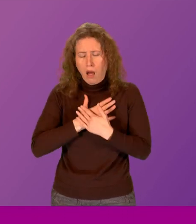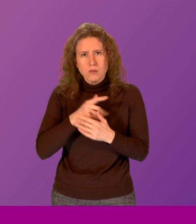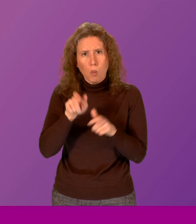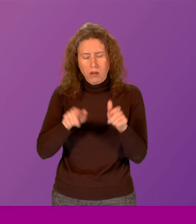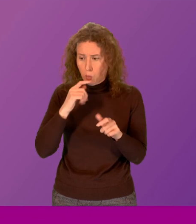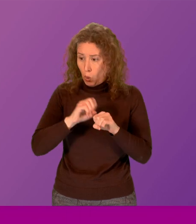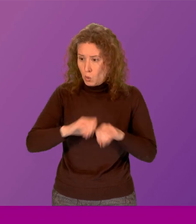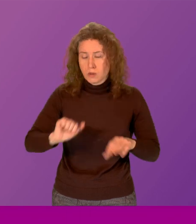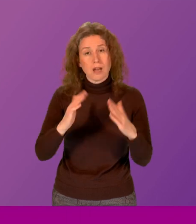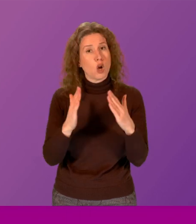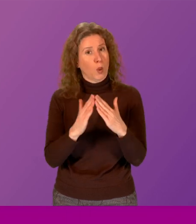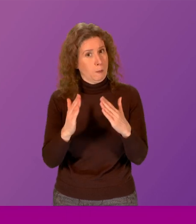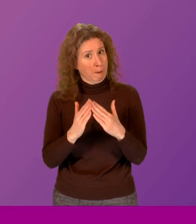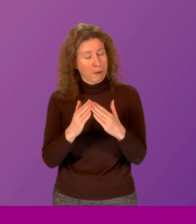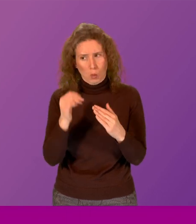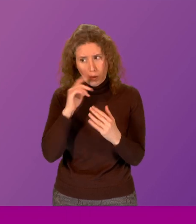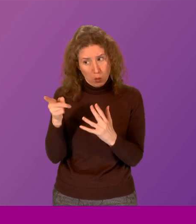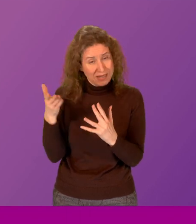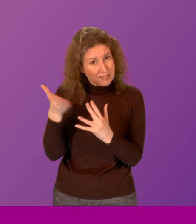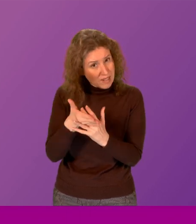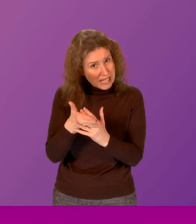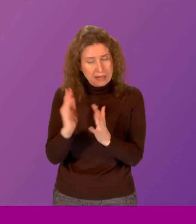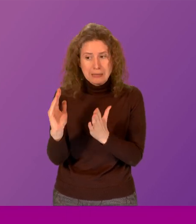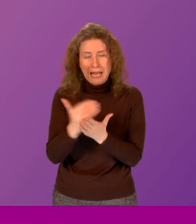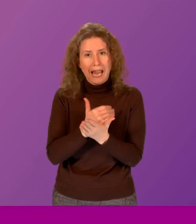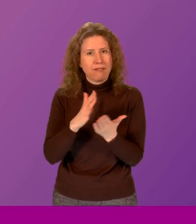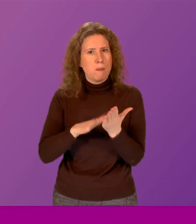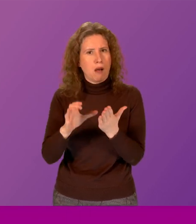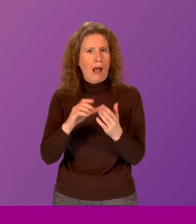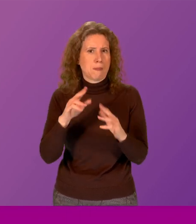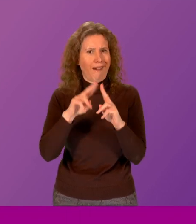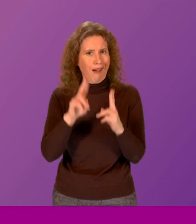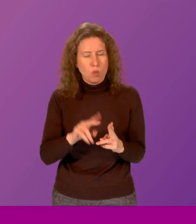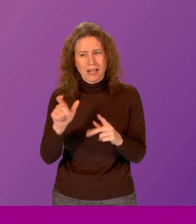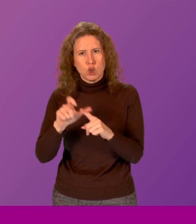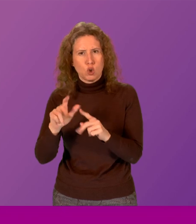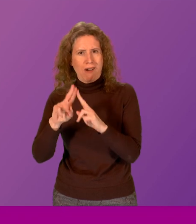lose their homes? Will he intervene and save McClymont House and Dewar House care homes?